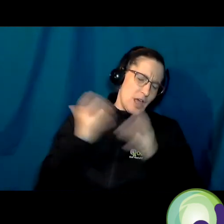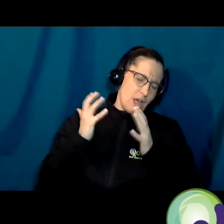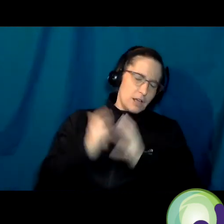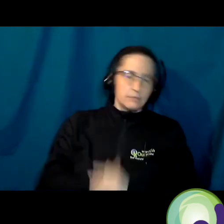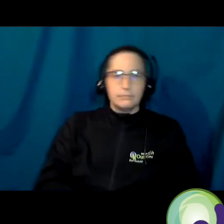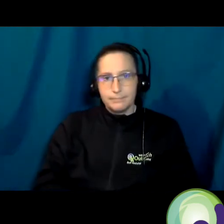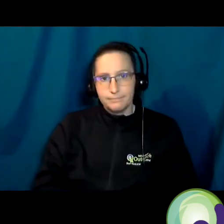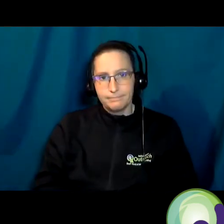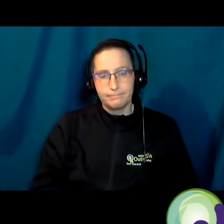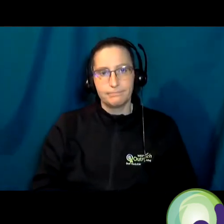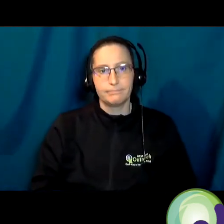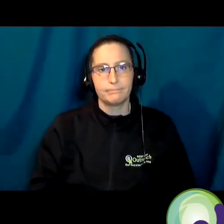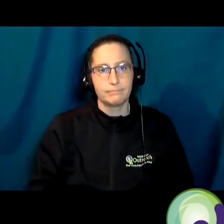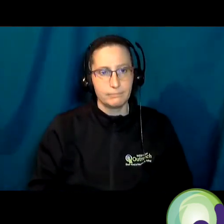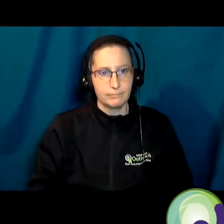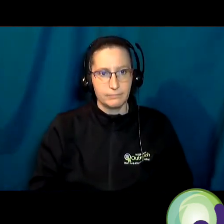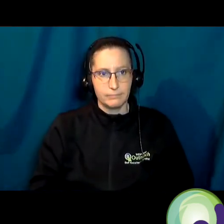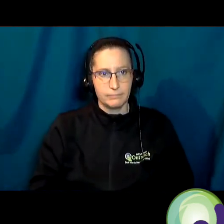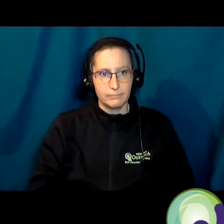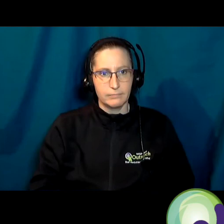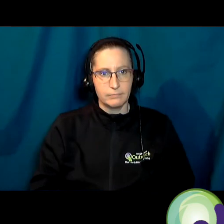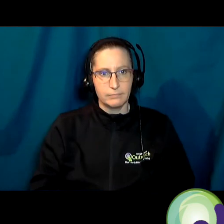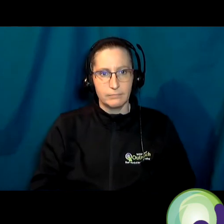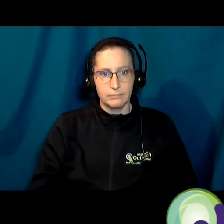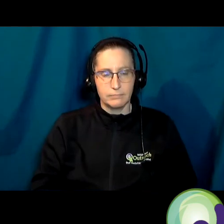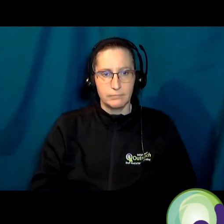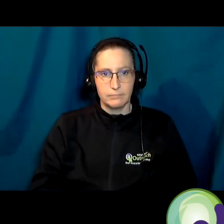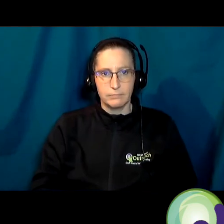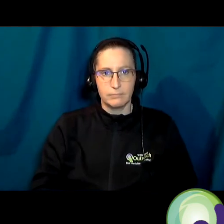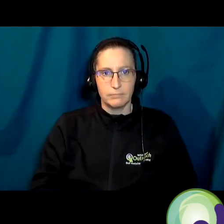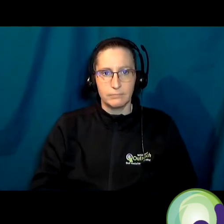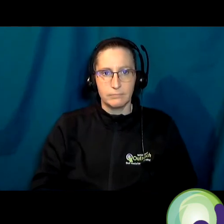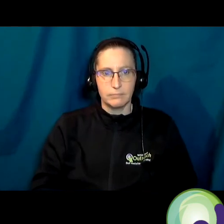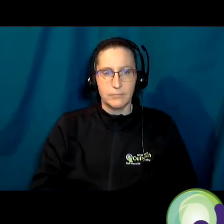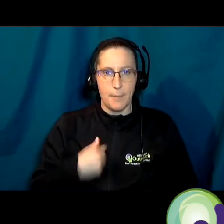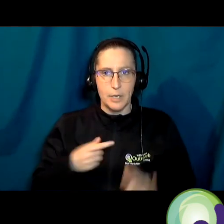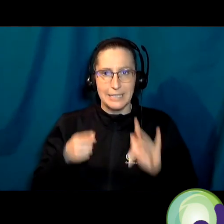Heidi: Let's see, I'm gonna sort of go to the, to the skip around a little bit and to say,